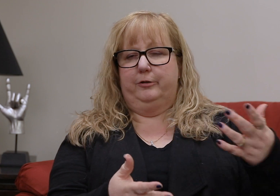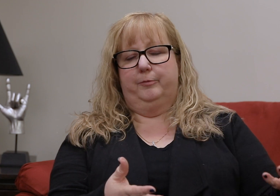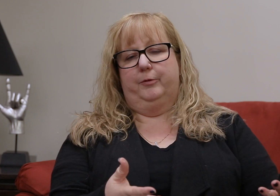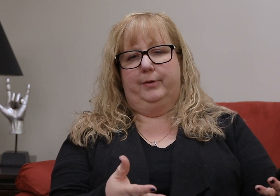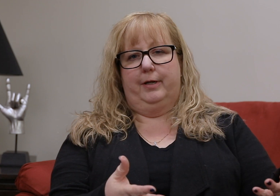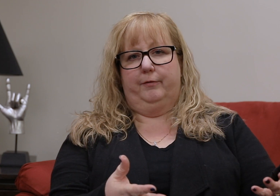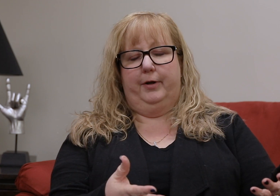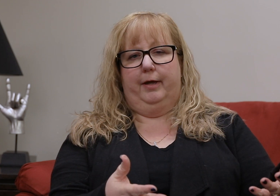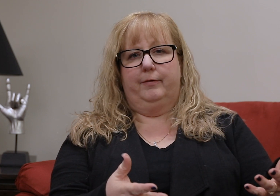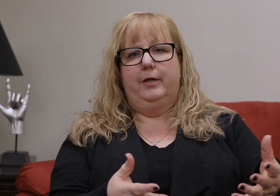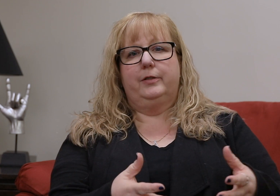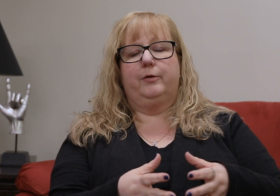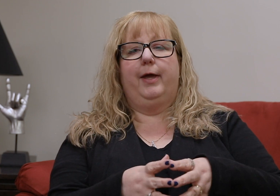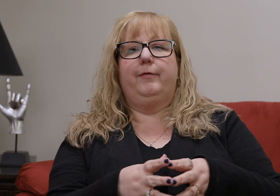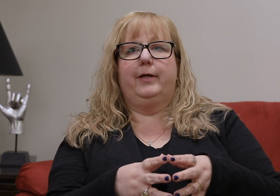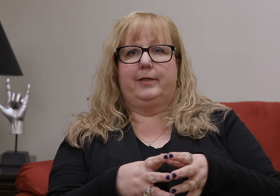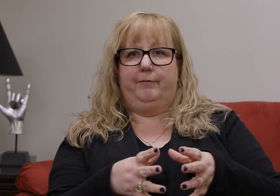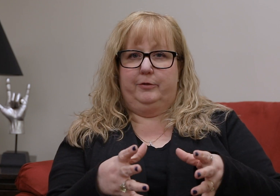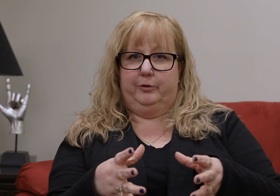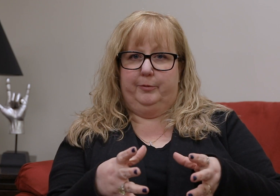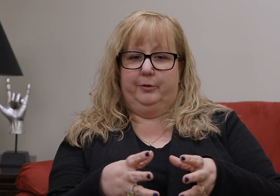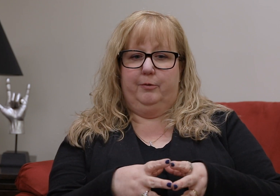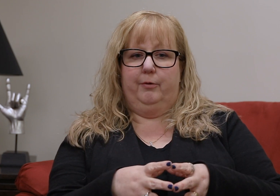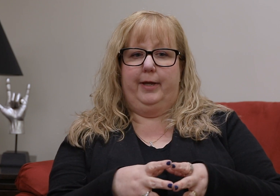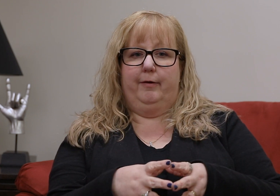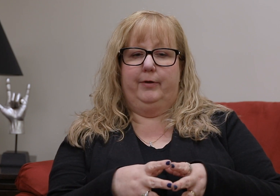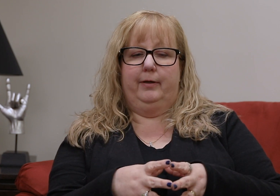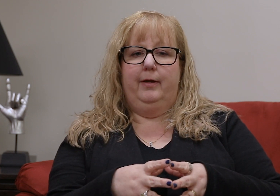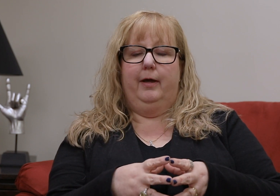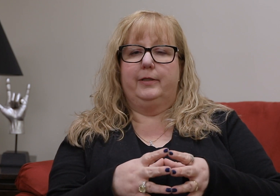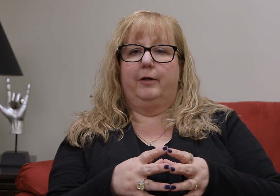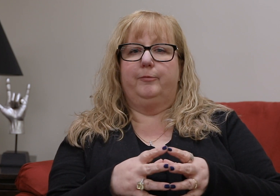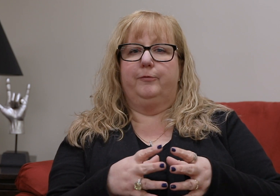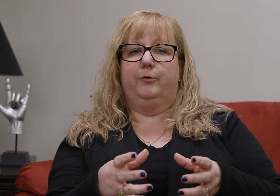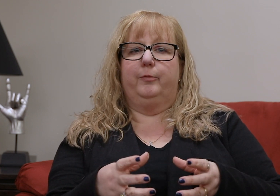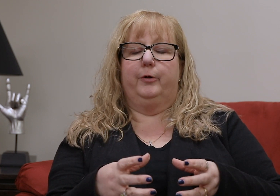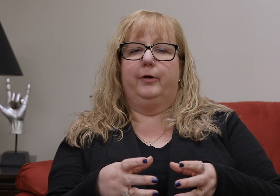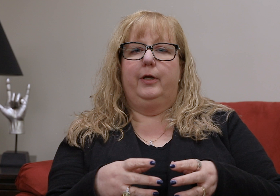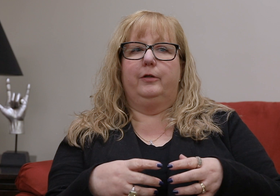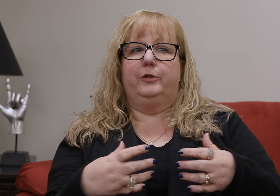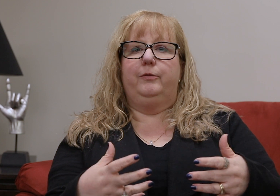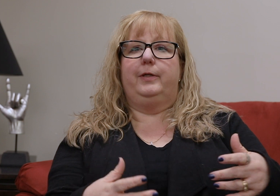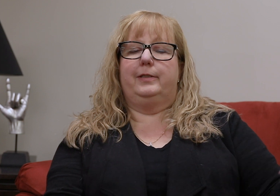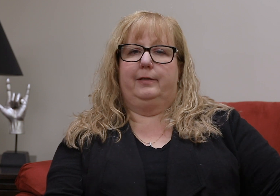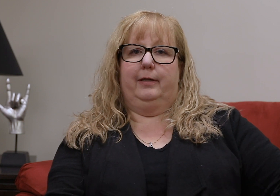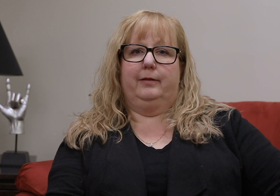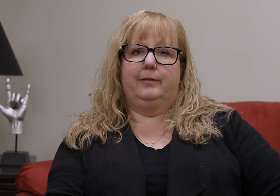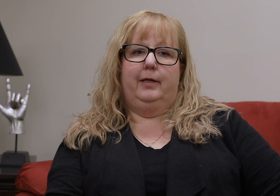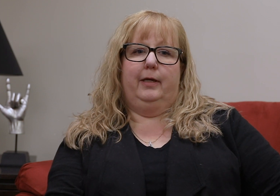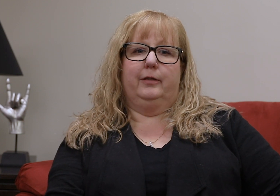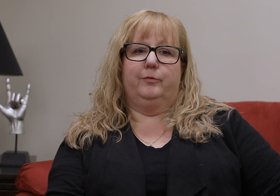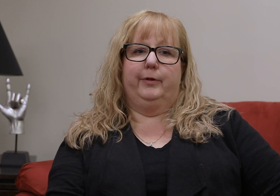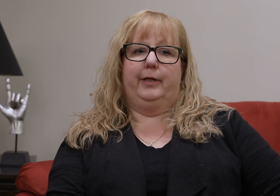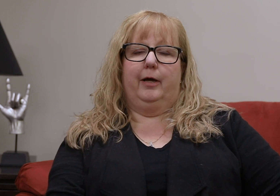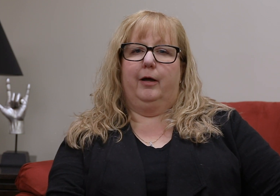So having a Deaf interpreter or having a Deaf performer do these things is really a great benefit.